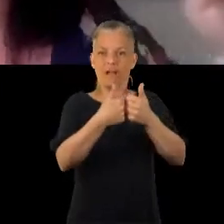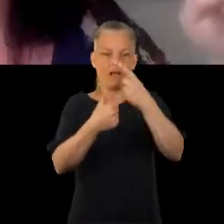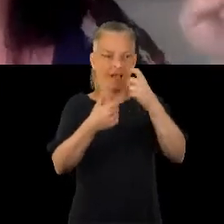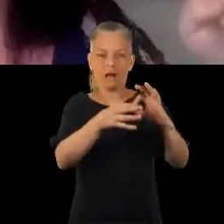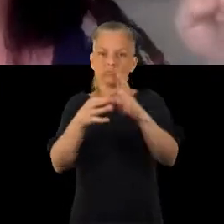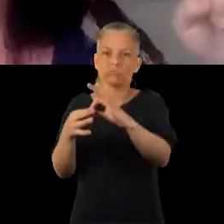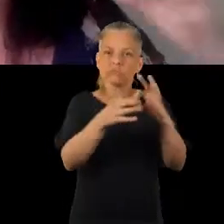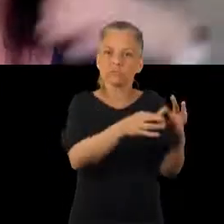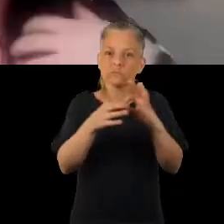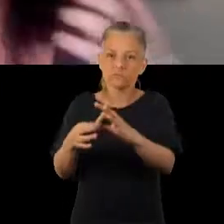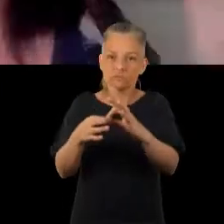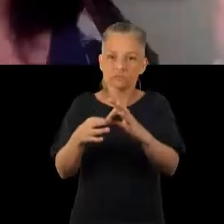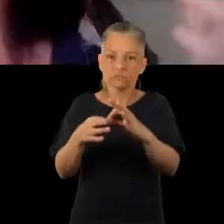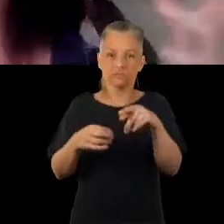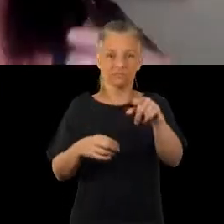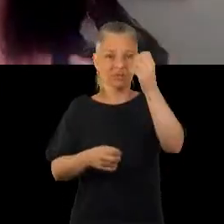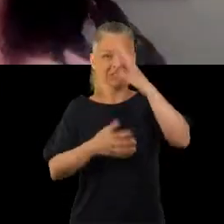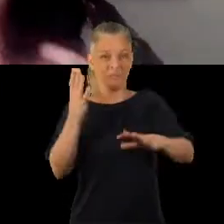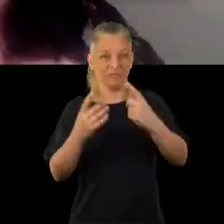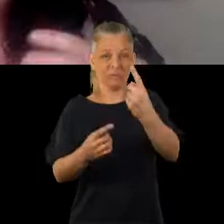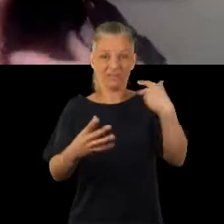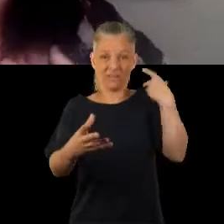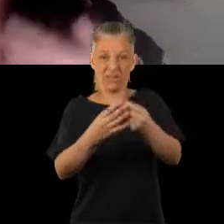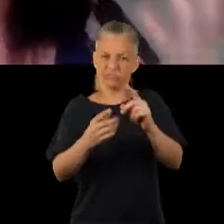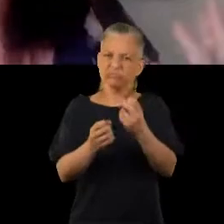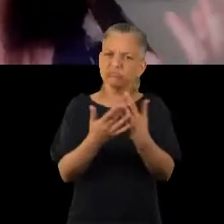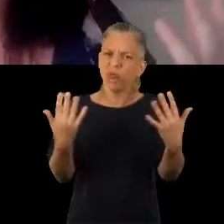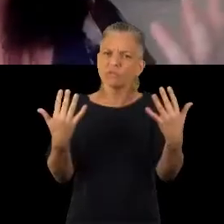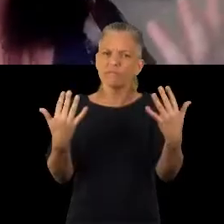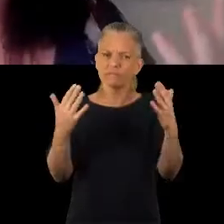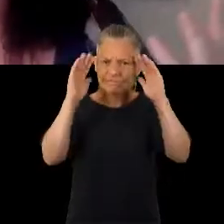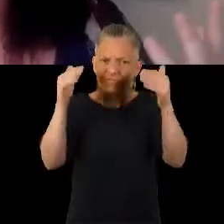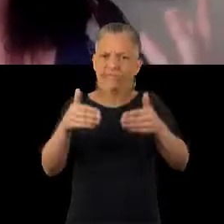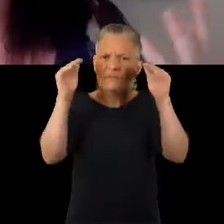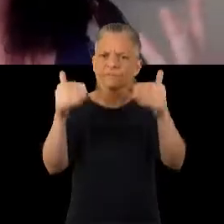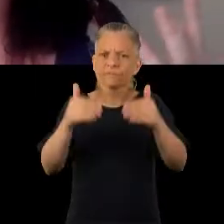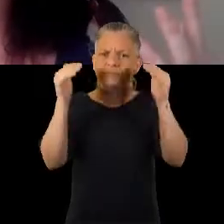patients. Not out-patients, you know what I mean, they’re very open about their experience status.